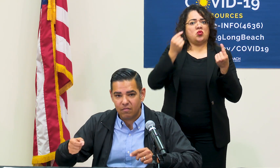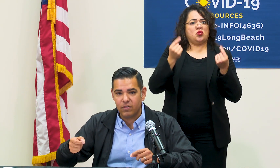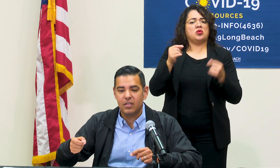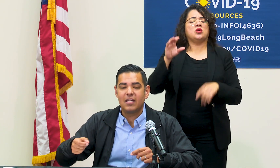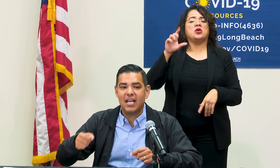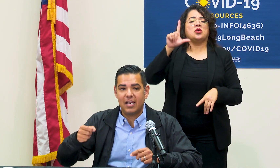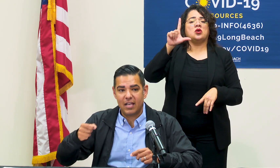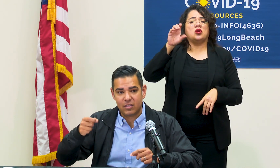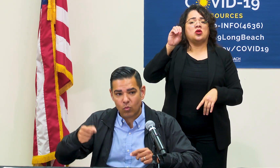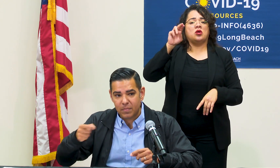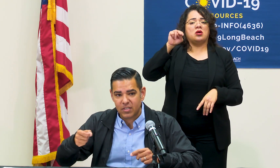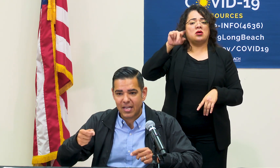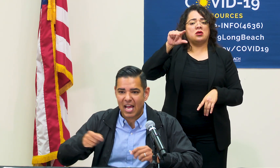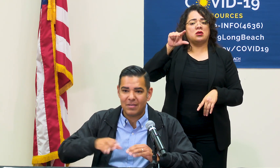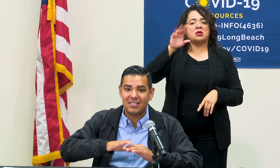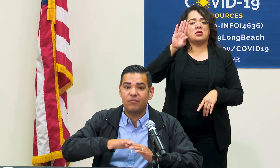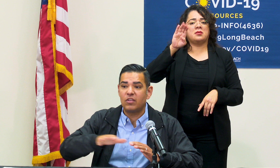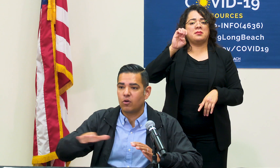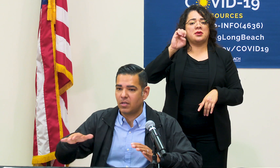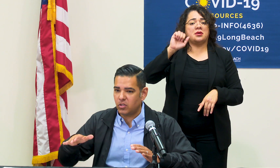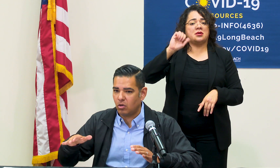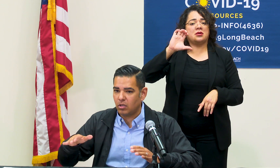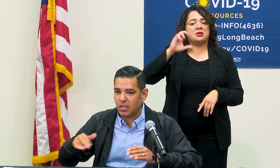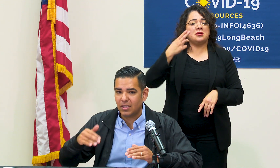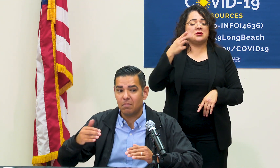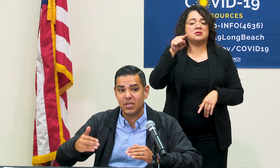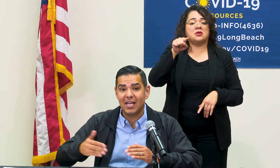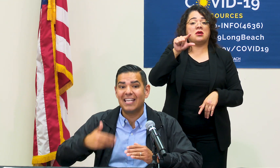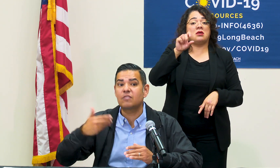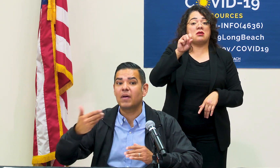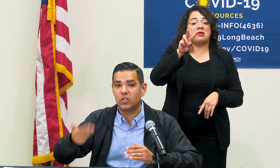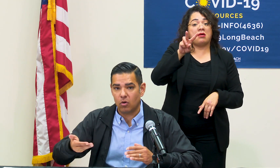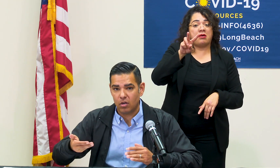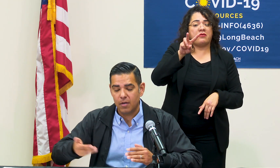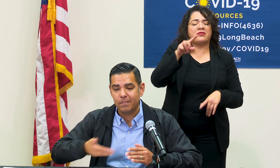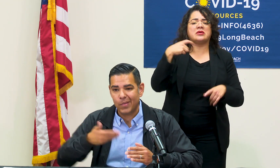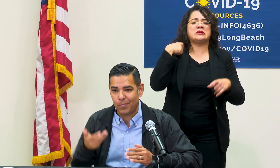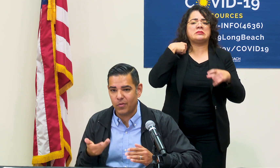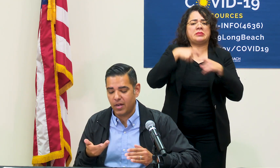as a website I was standing for Miss young también en español para poder